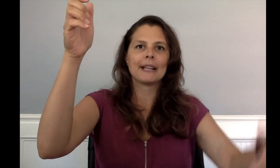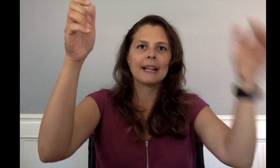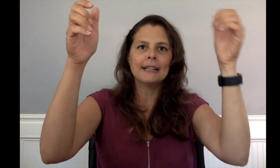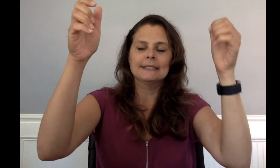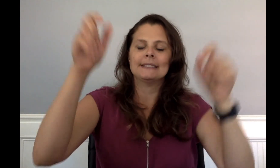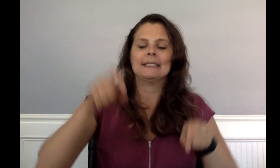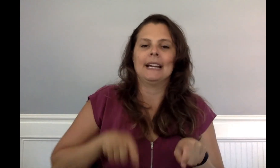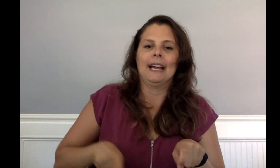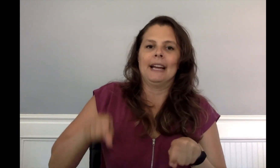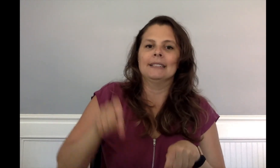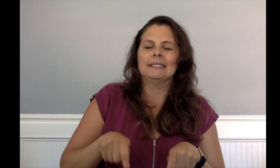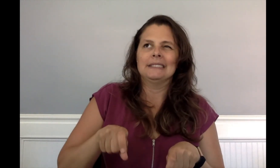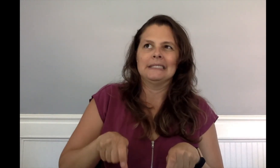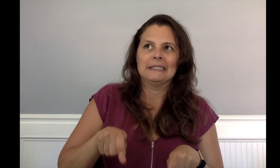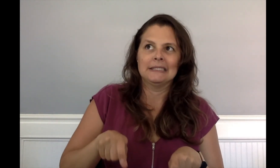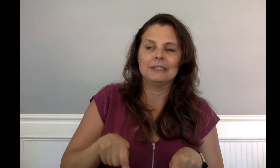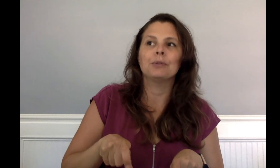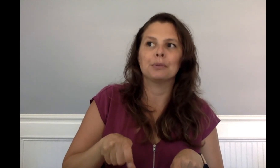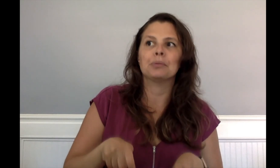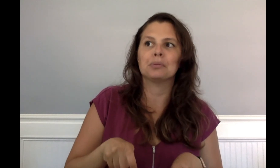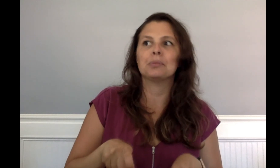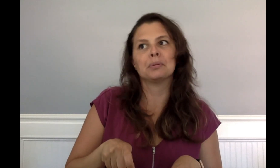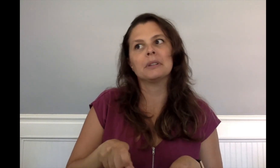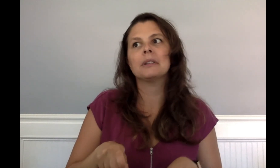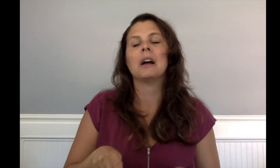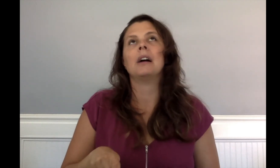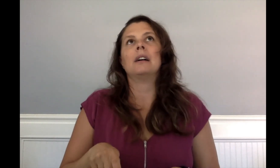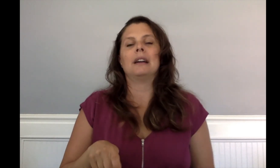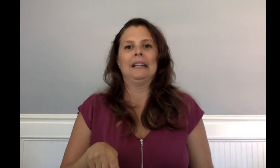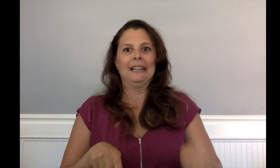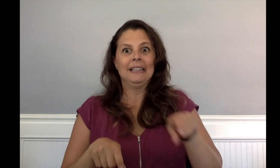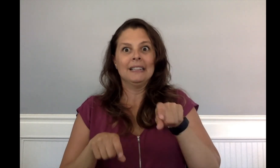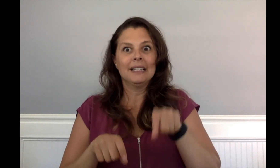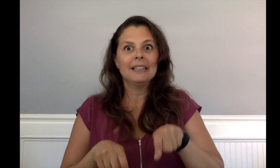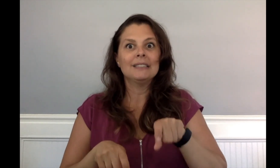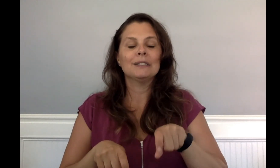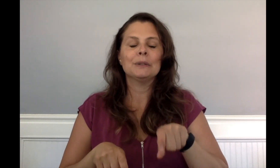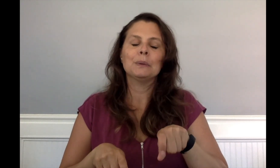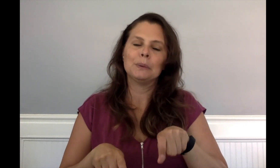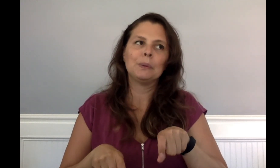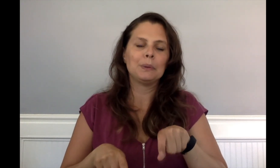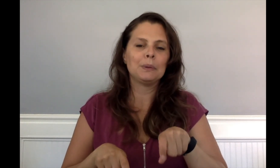Herman gripped the edges of the ladder. He placed one foot on the first step, braced himself,